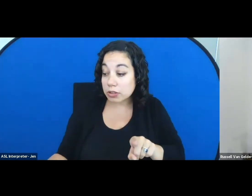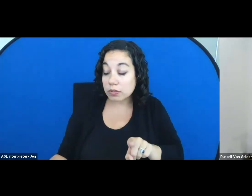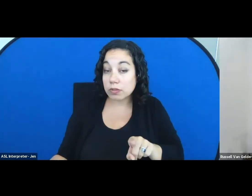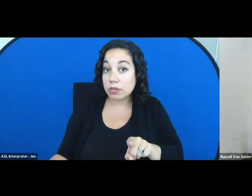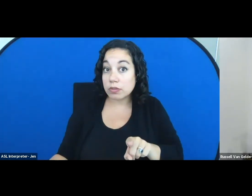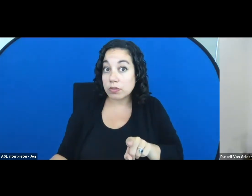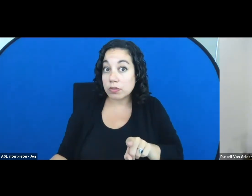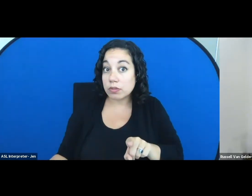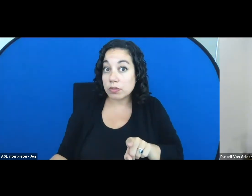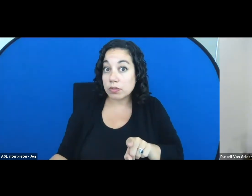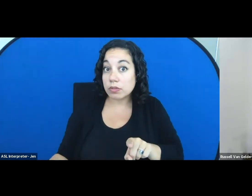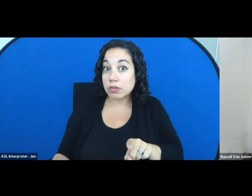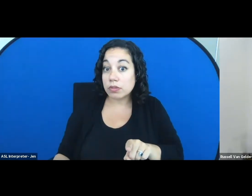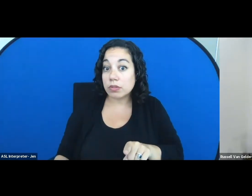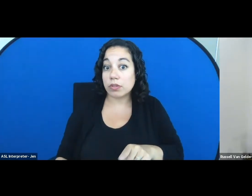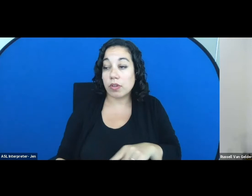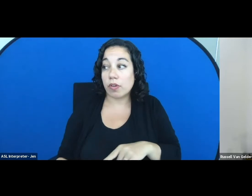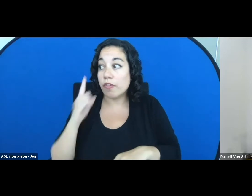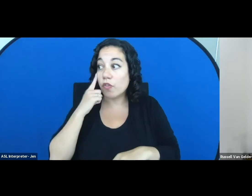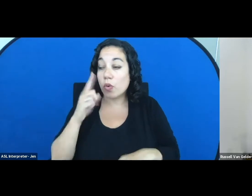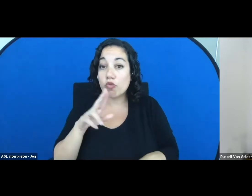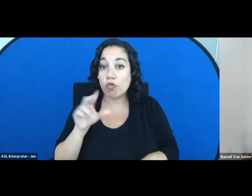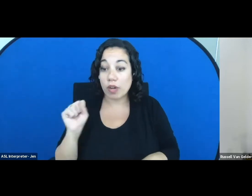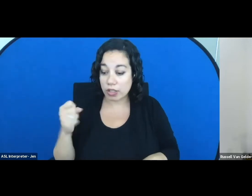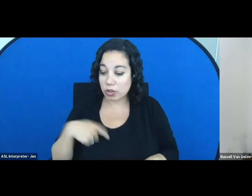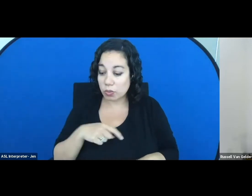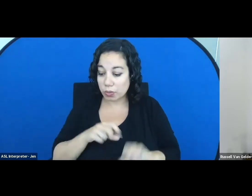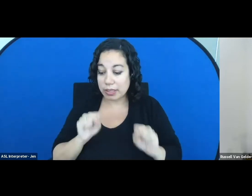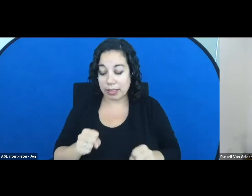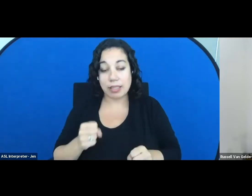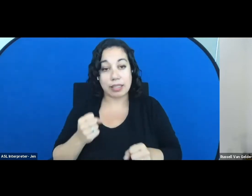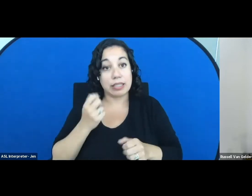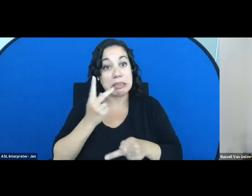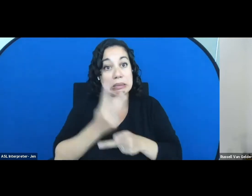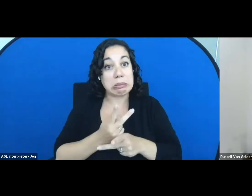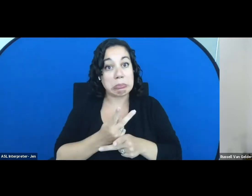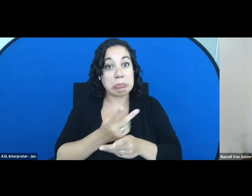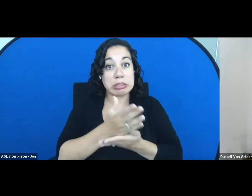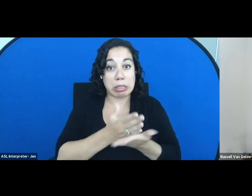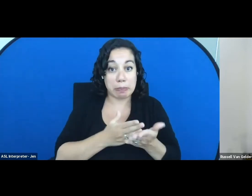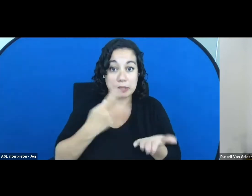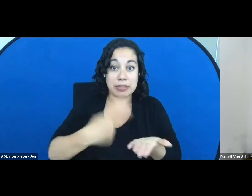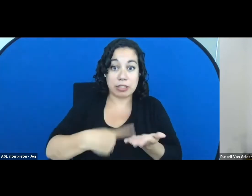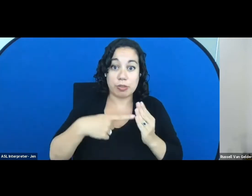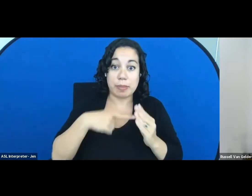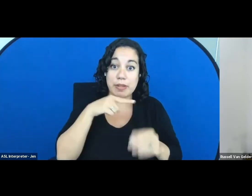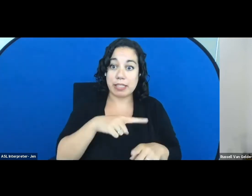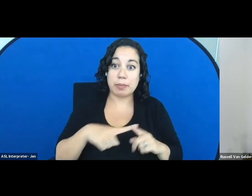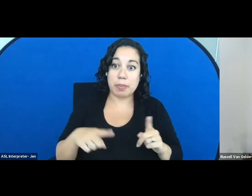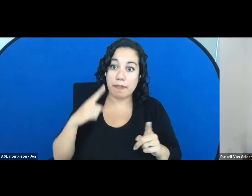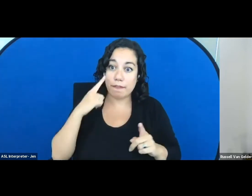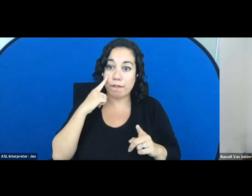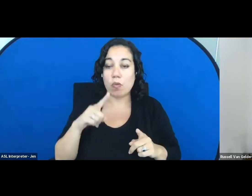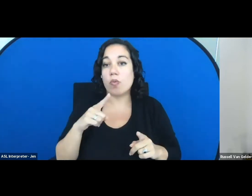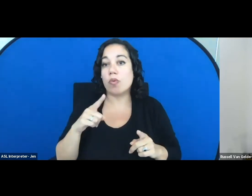We can keep some discussion of this, I think, for the general council discussion, so we